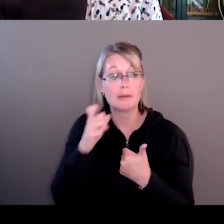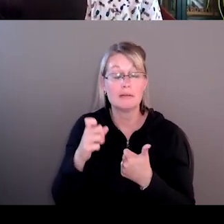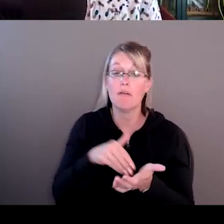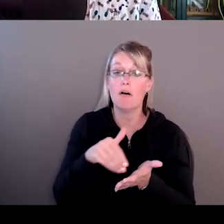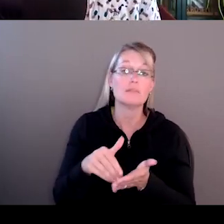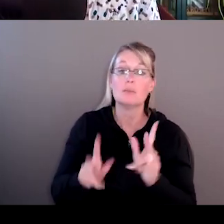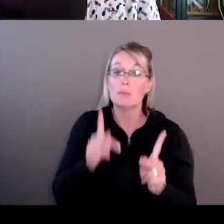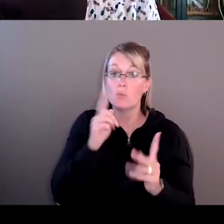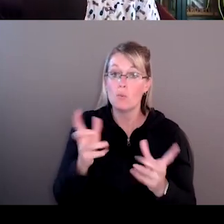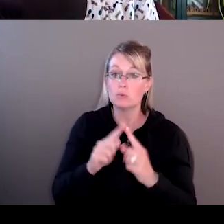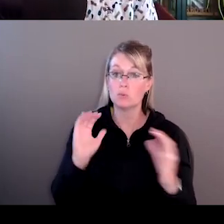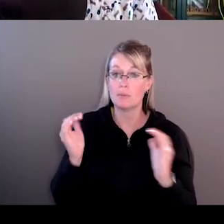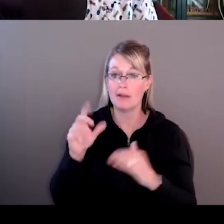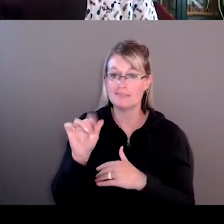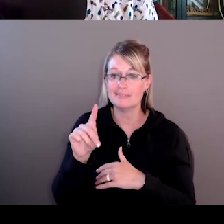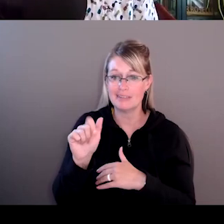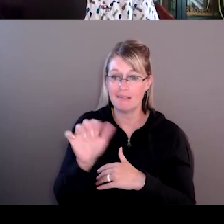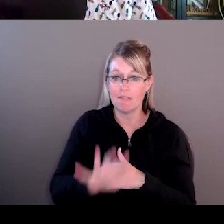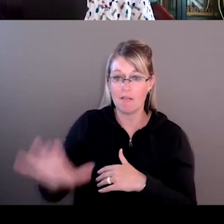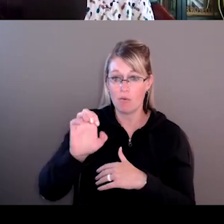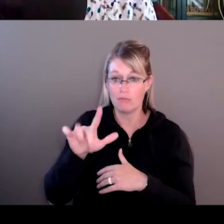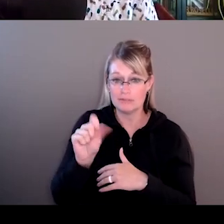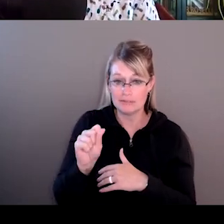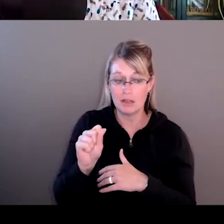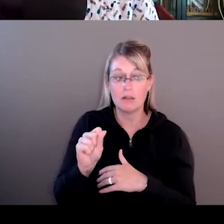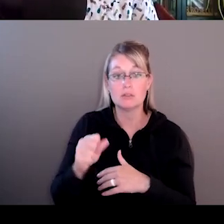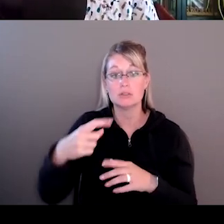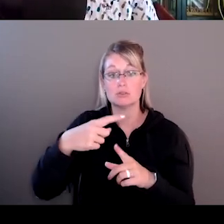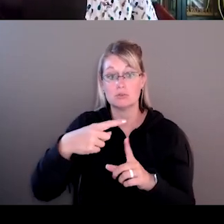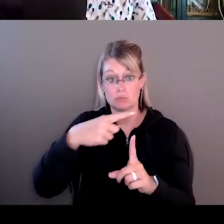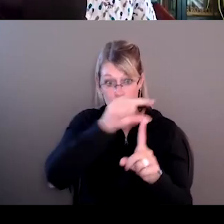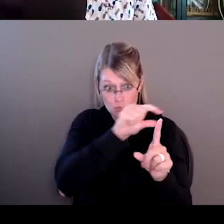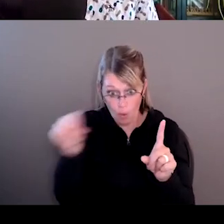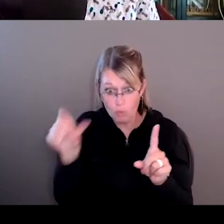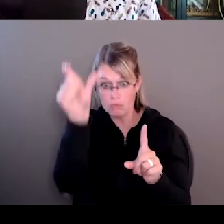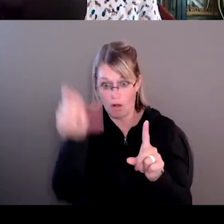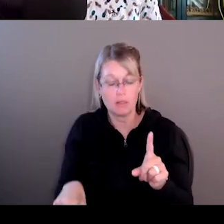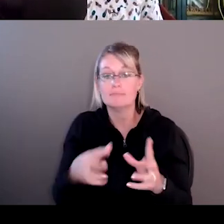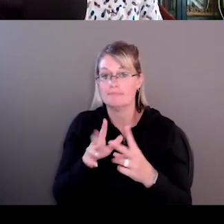to compare data across cells, whether across rows or columns. If you have smaller chunks of data,